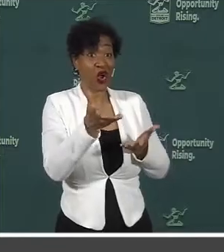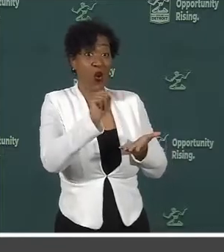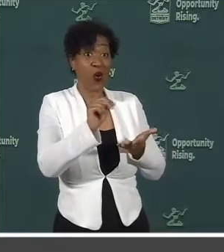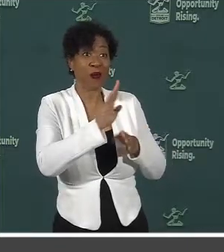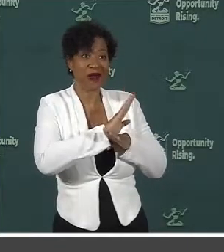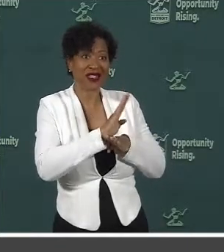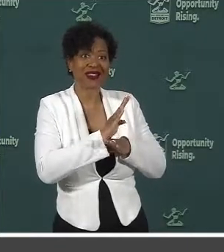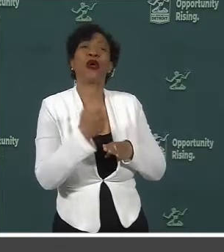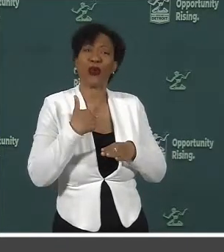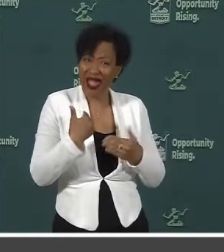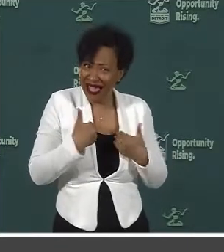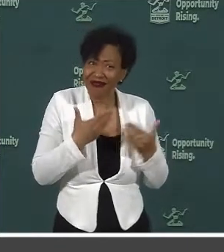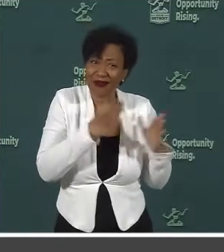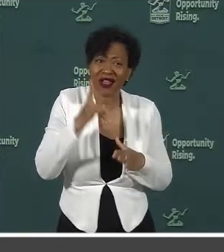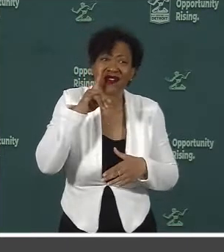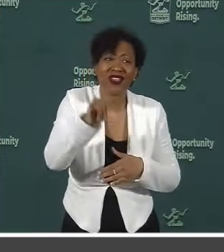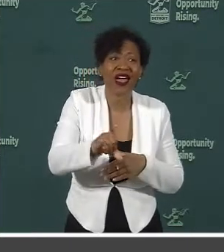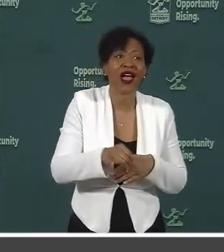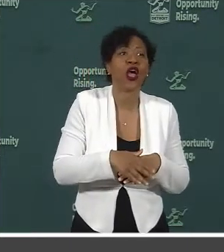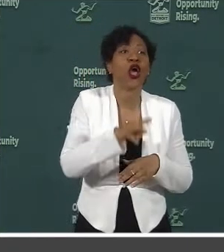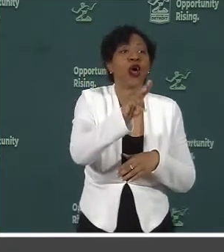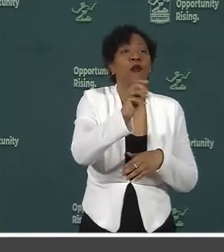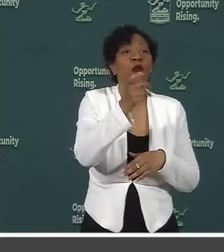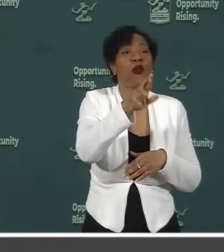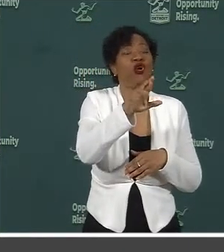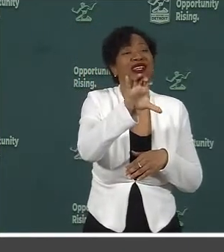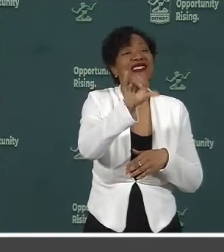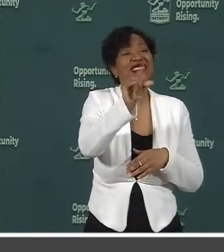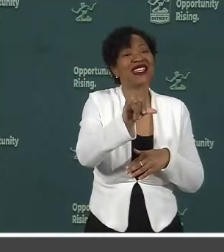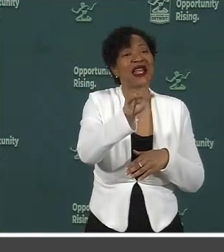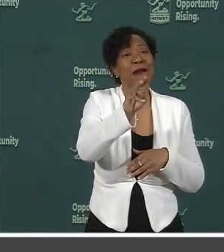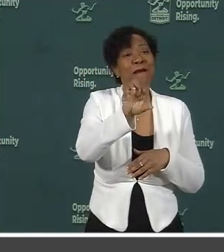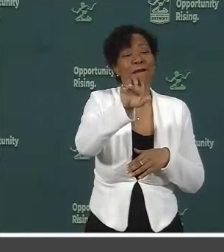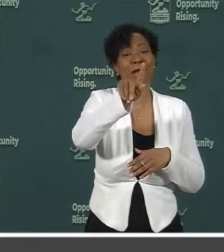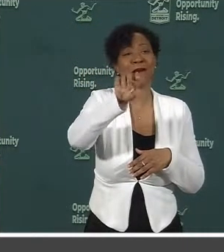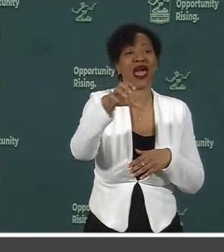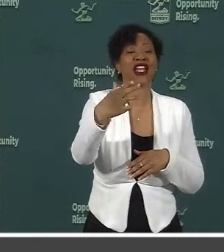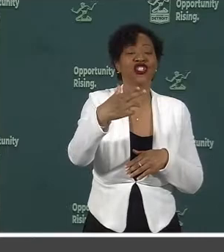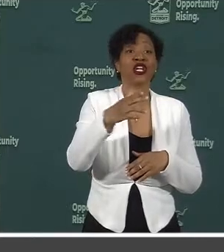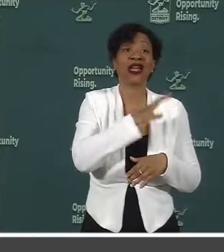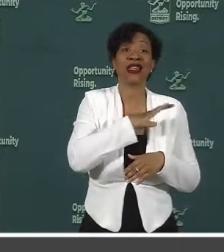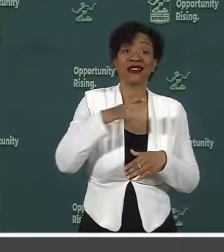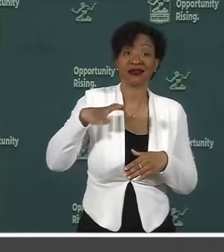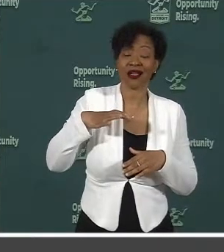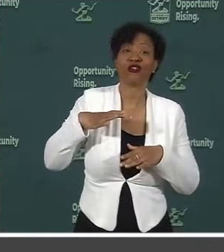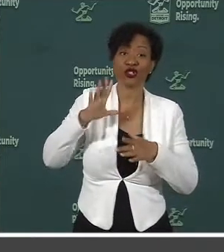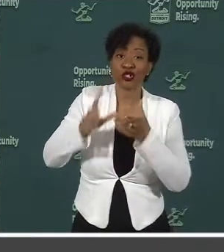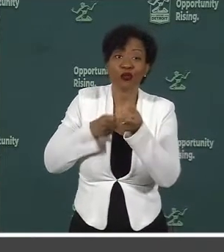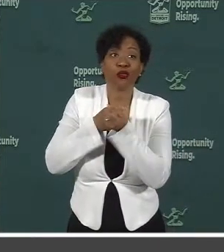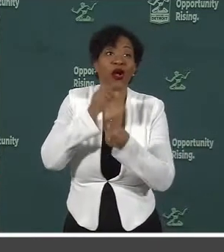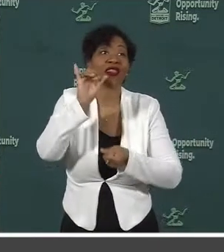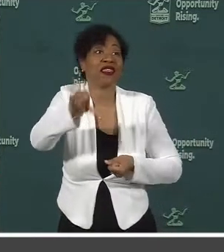DOLLARS A QUARTER IN THE MOTOR CITY MATCH AND WITH COUNCIL SUPPORT THAT'S GOING UP TO A MILLION DOLLARS A FORD WE HAVE A HUNDRED AND THIRTY COMPANIES